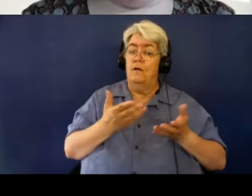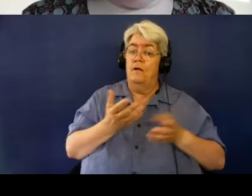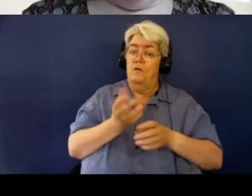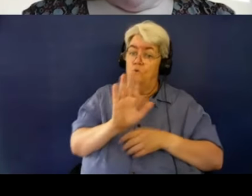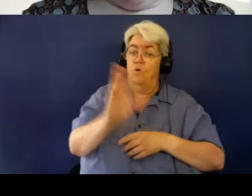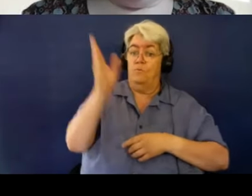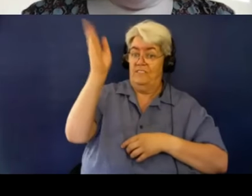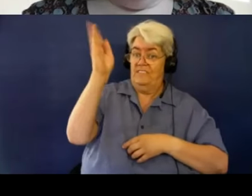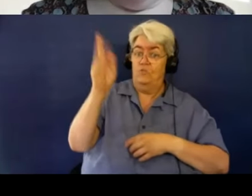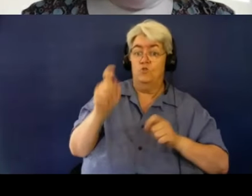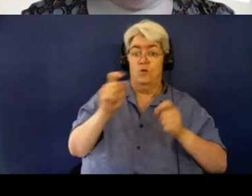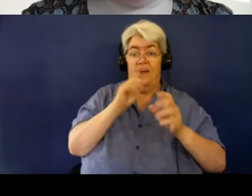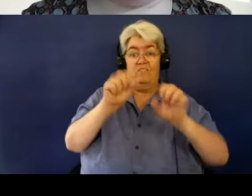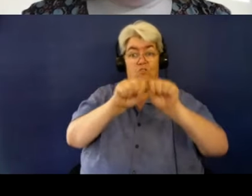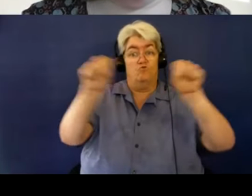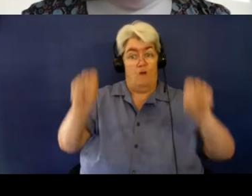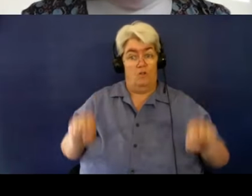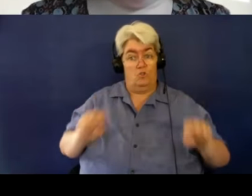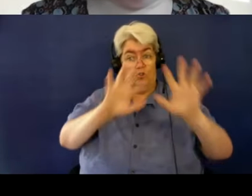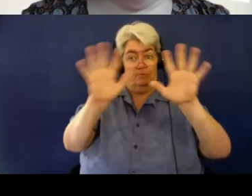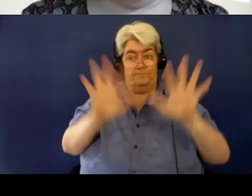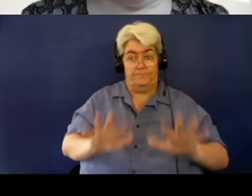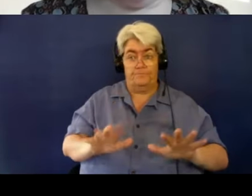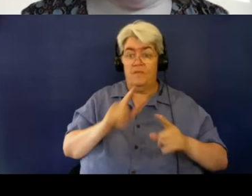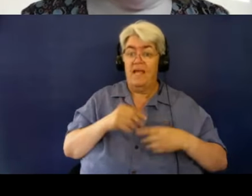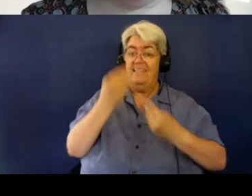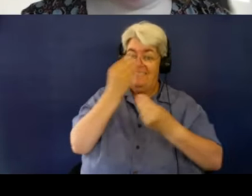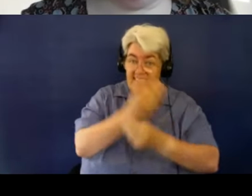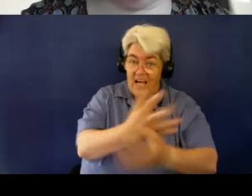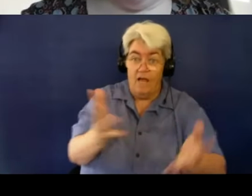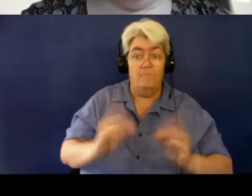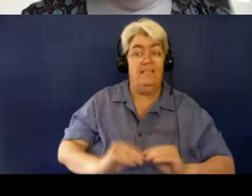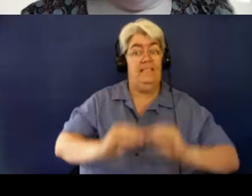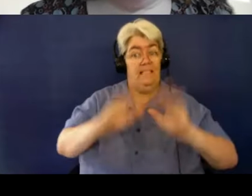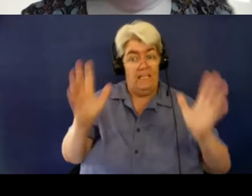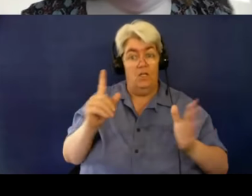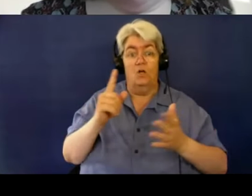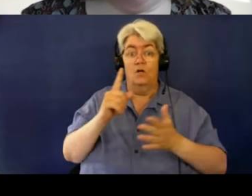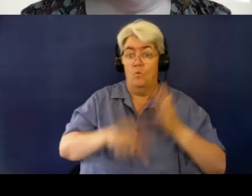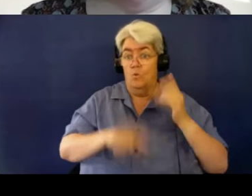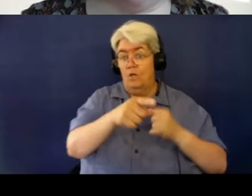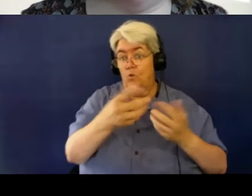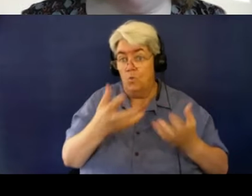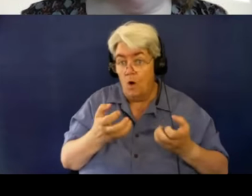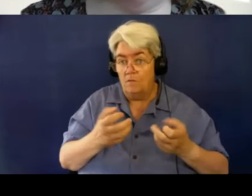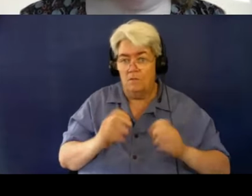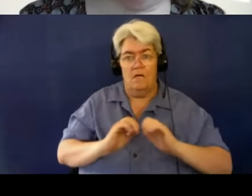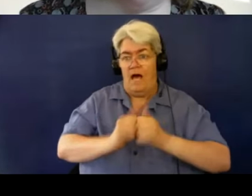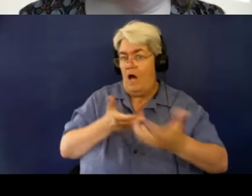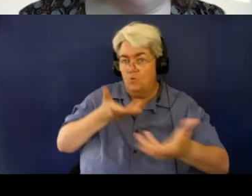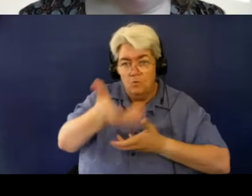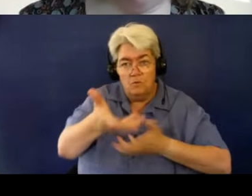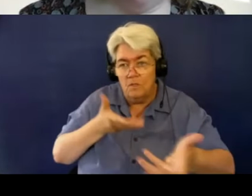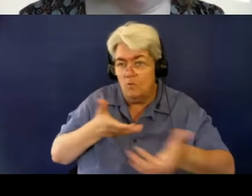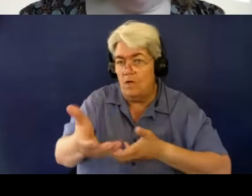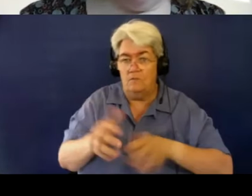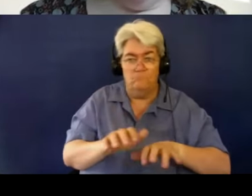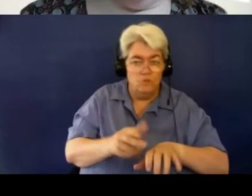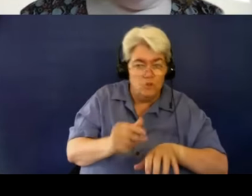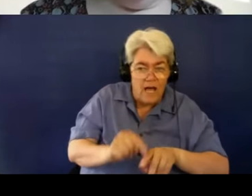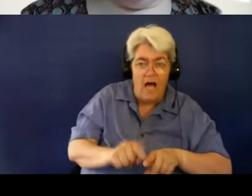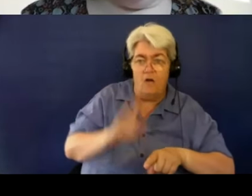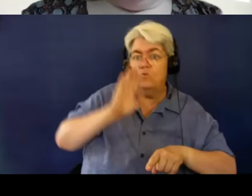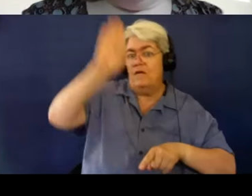And, give the participants clear instructions and expectations about how you want them to interact with you during the event.